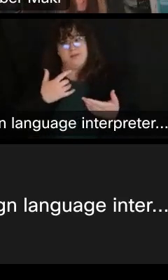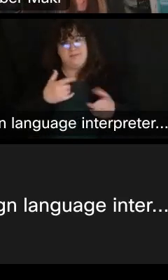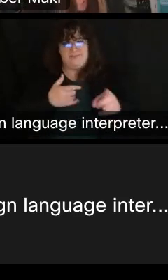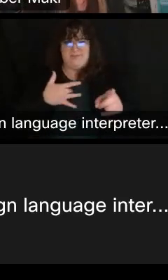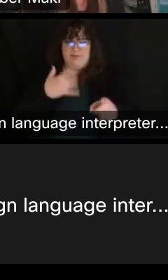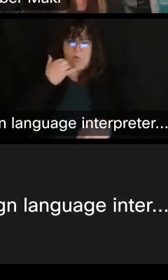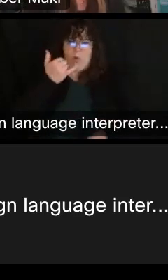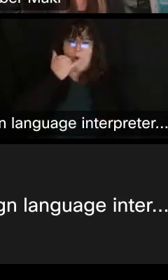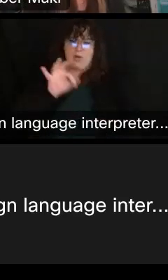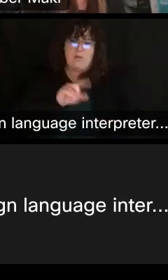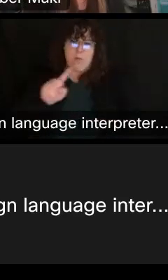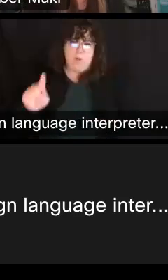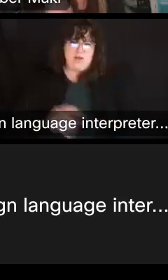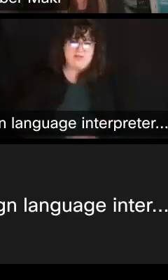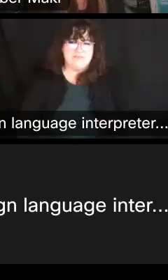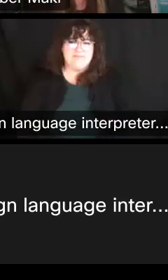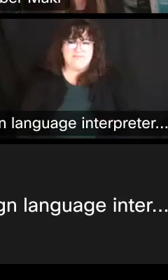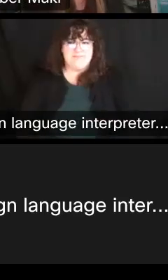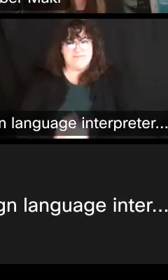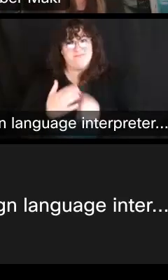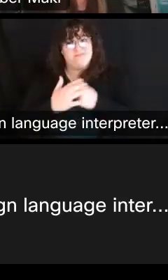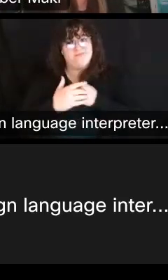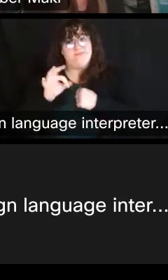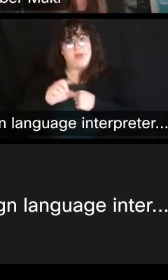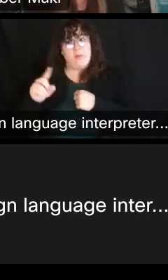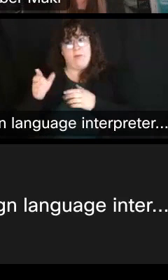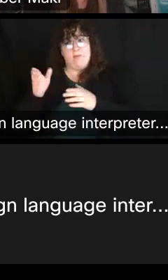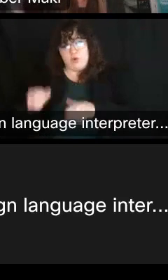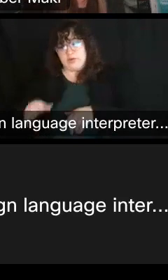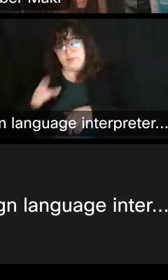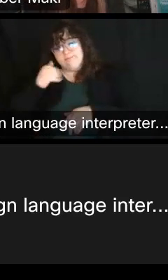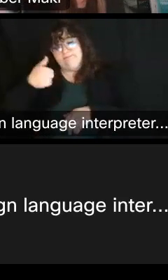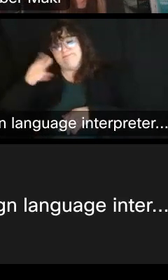and once that happens the person might end up going to the hospital and the provider